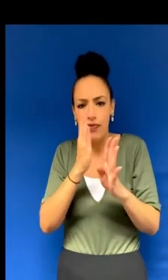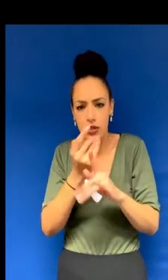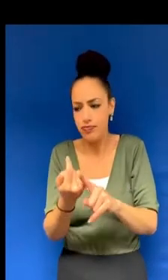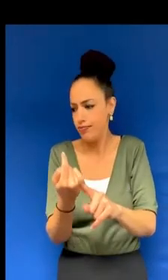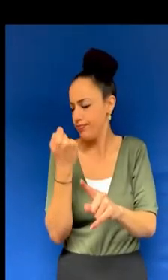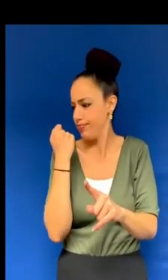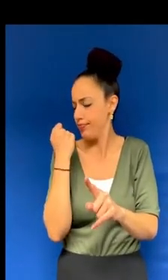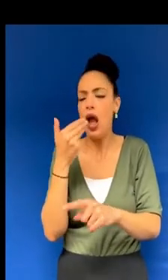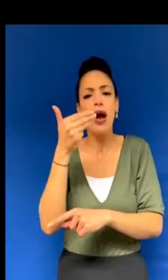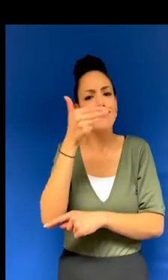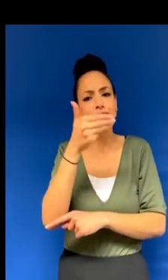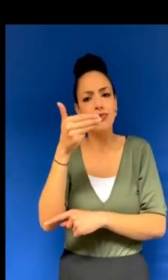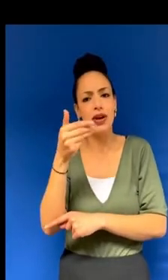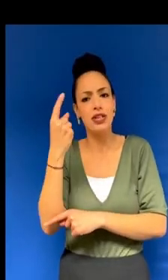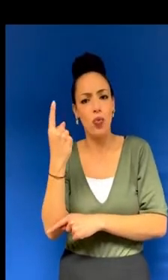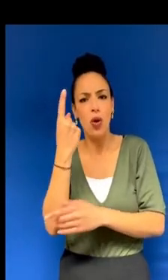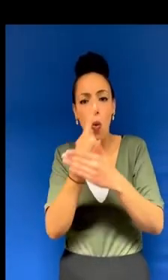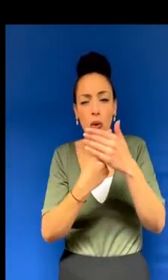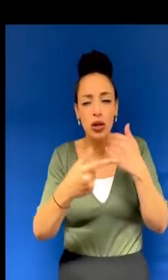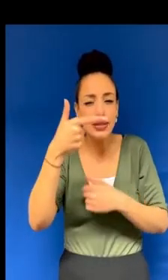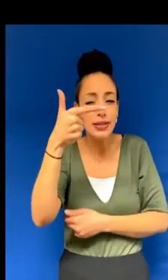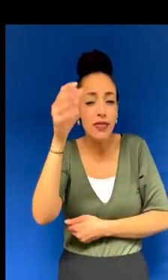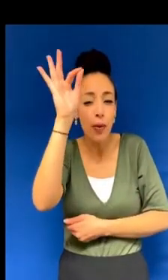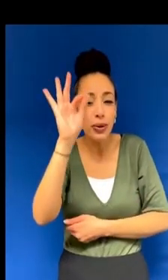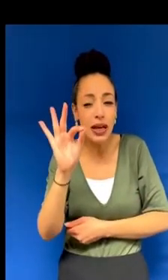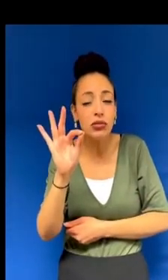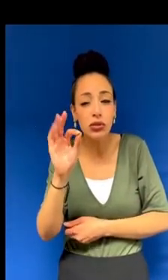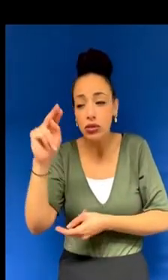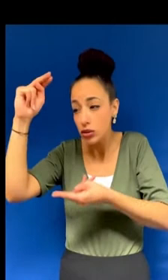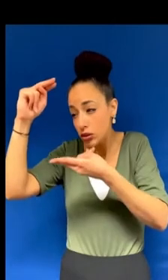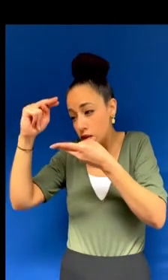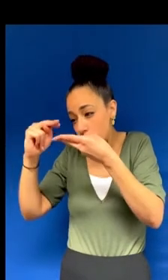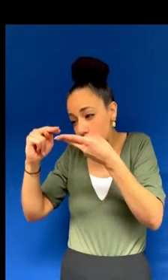one of the factors that we considered is that, about 40 percent of people knew him